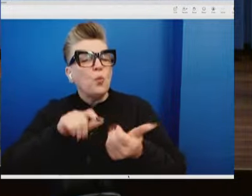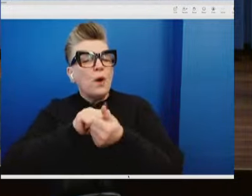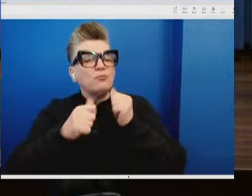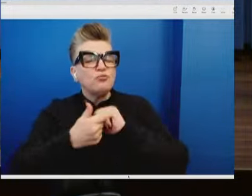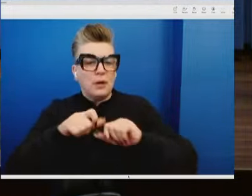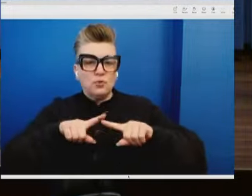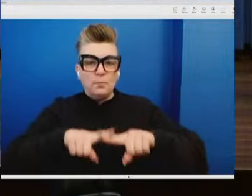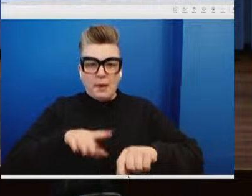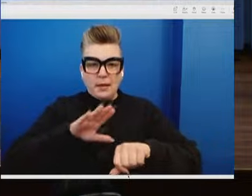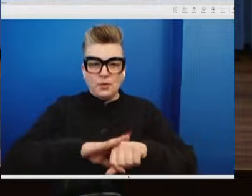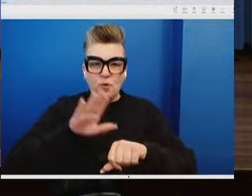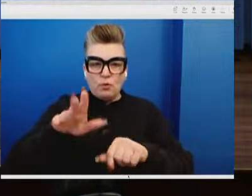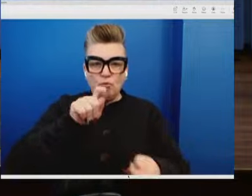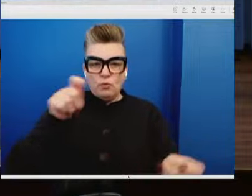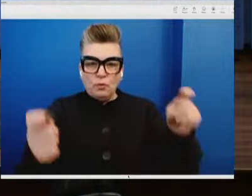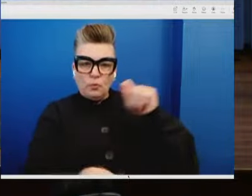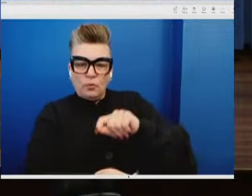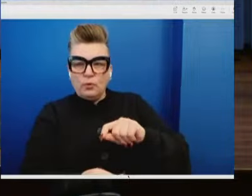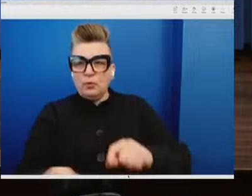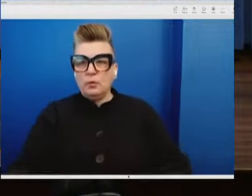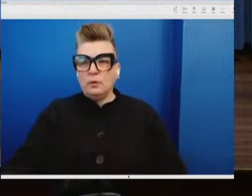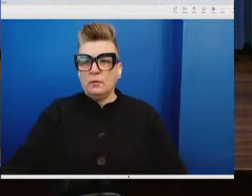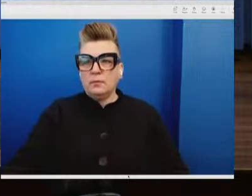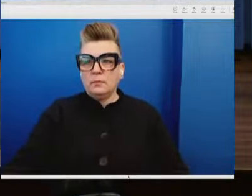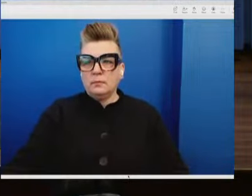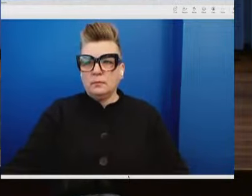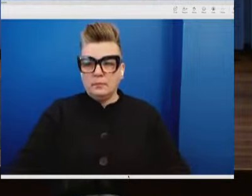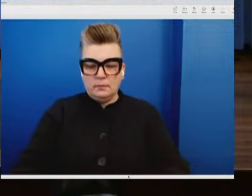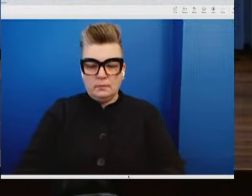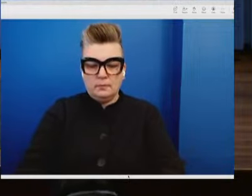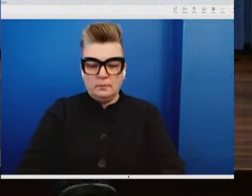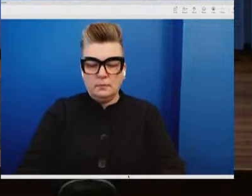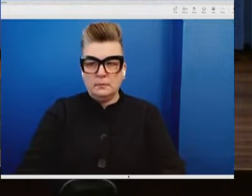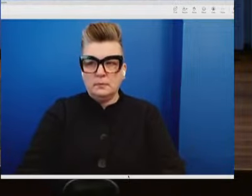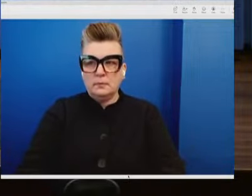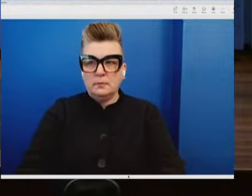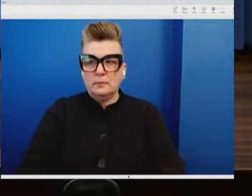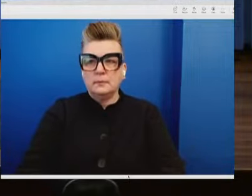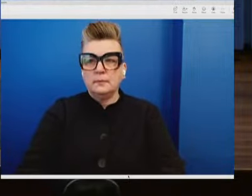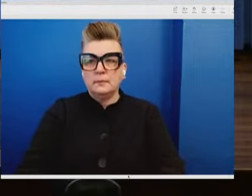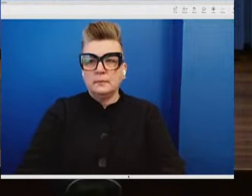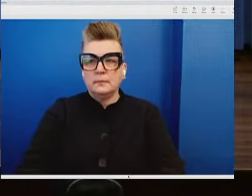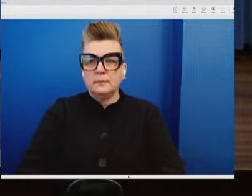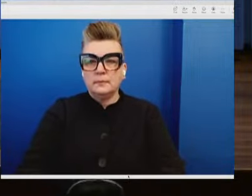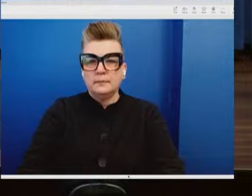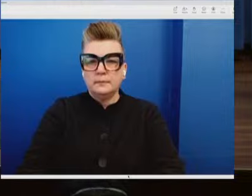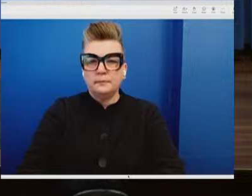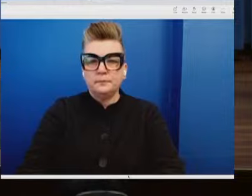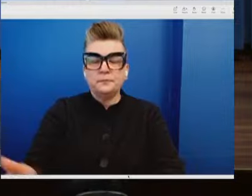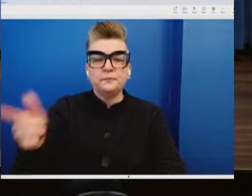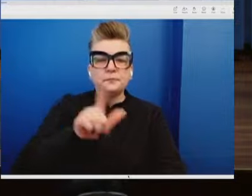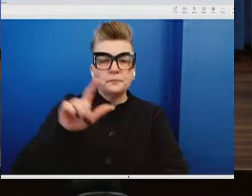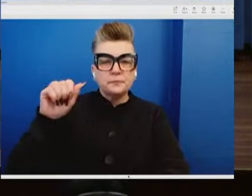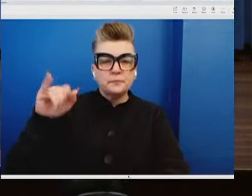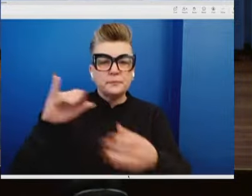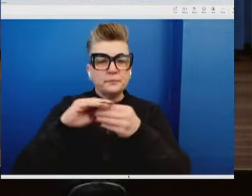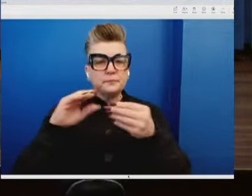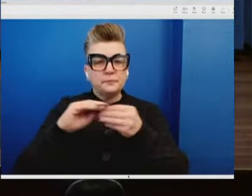Amy Gleason: So as we started testing last summer, one of the things that we